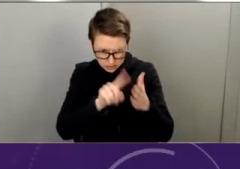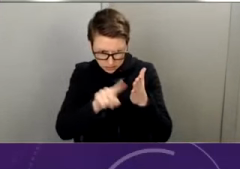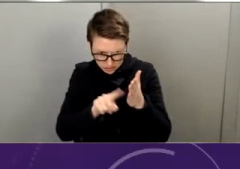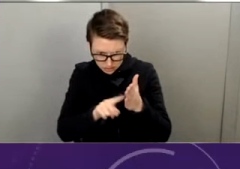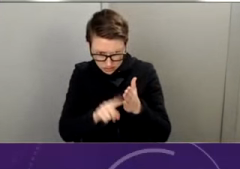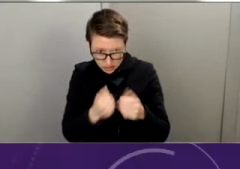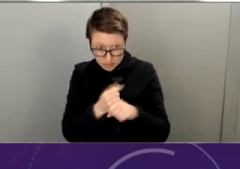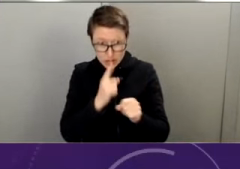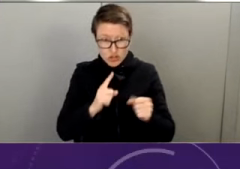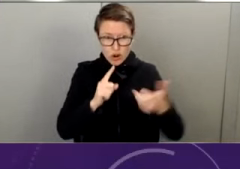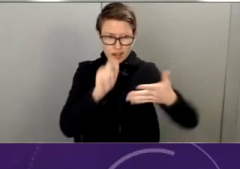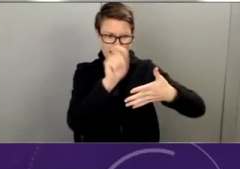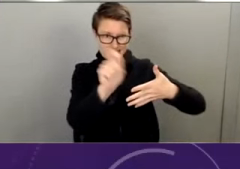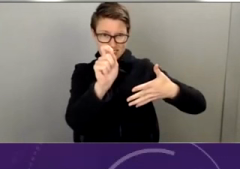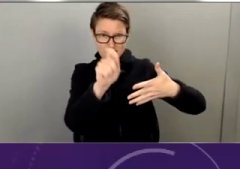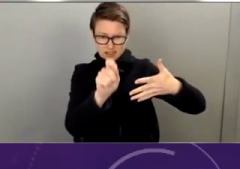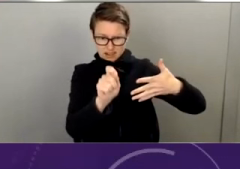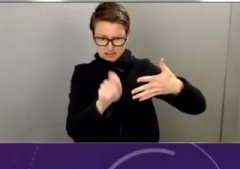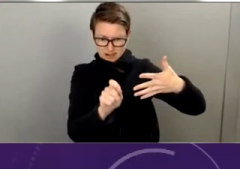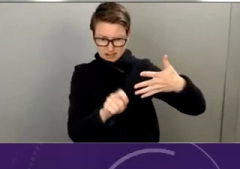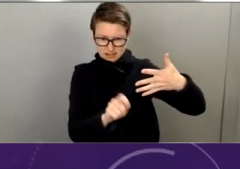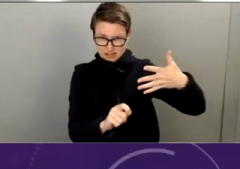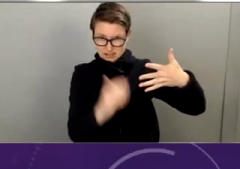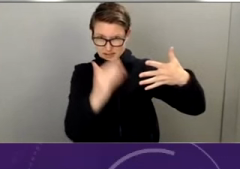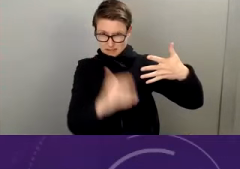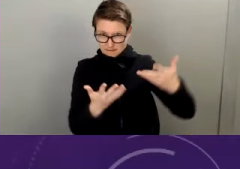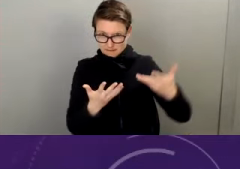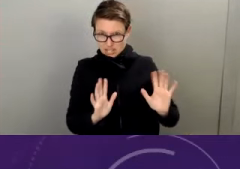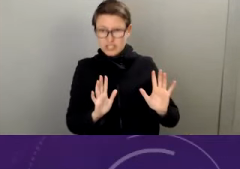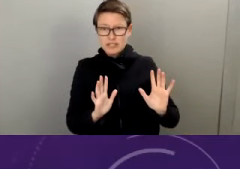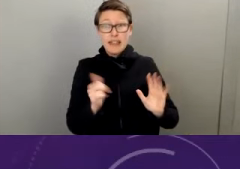And like I said, if you have any questions, just you can reach out to me by email or giving me a call